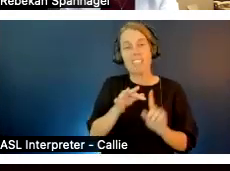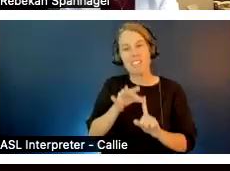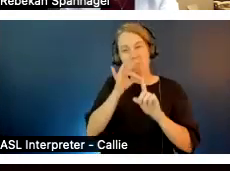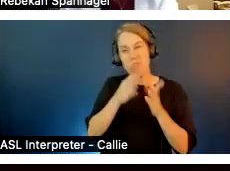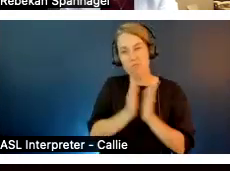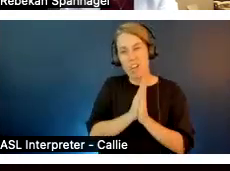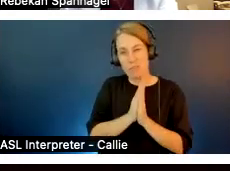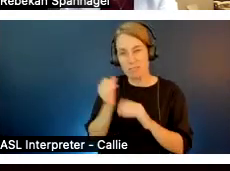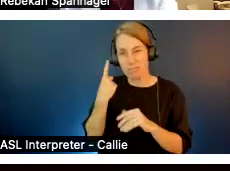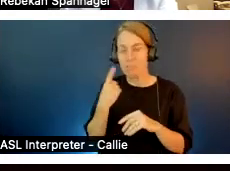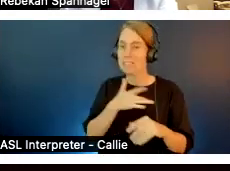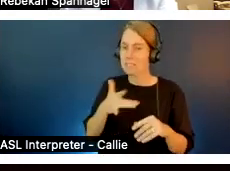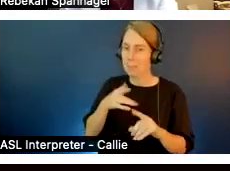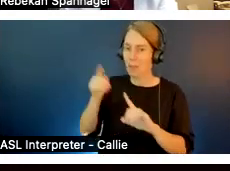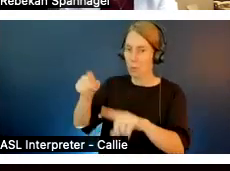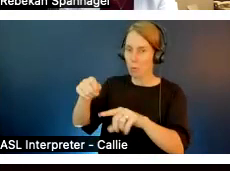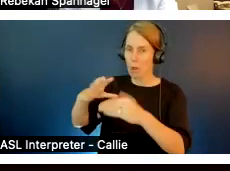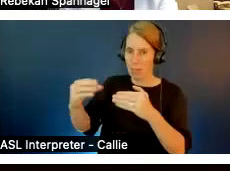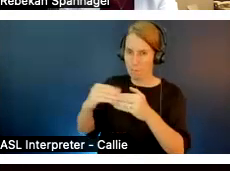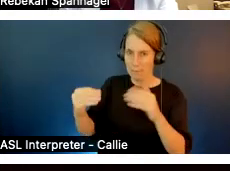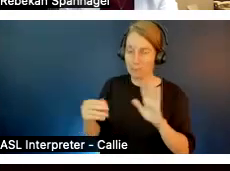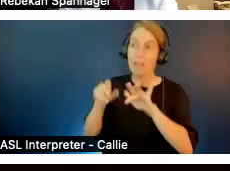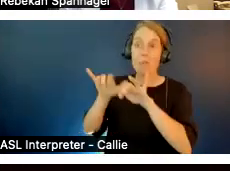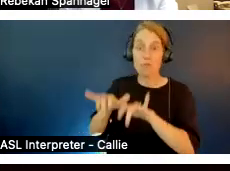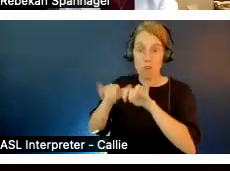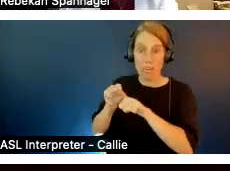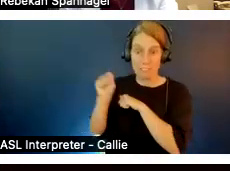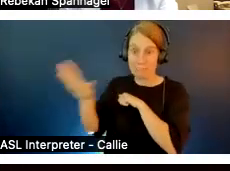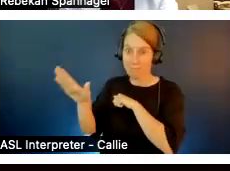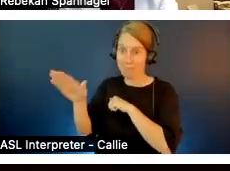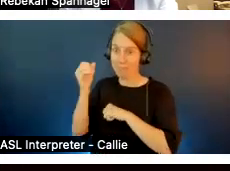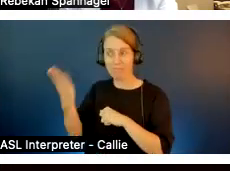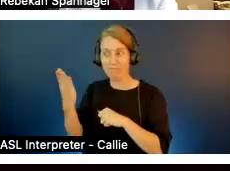you need to put that in writing so the hearing officer can have an opportunity to address that